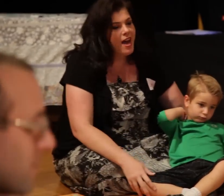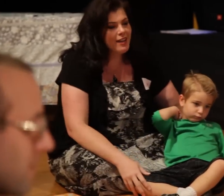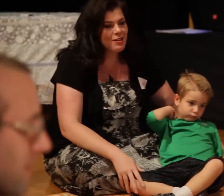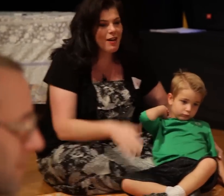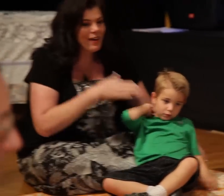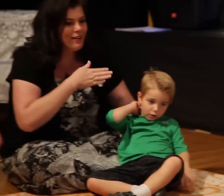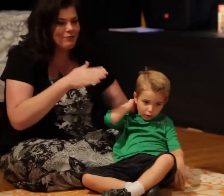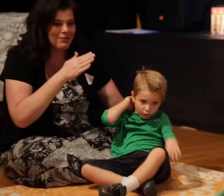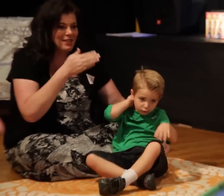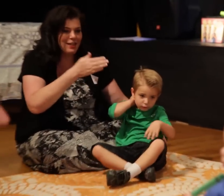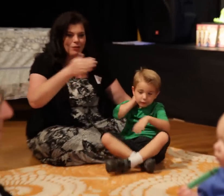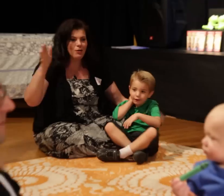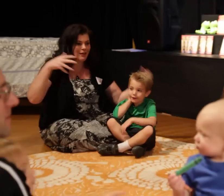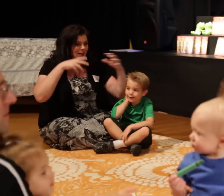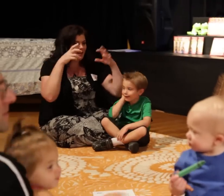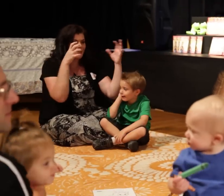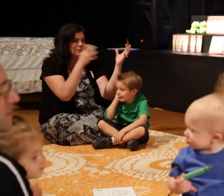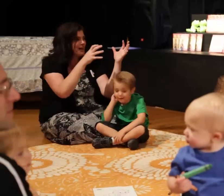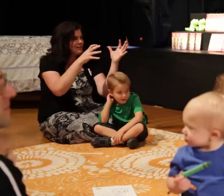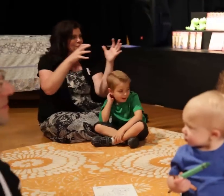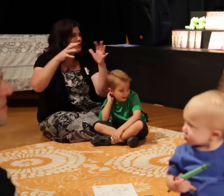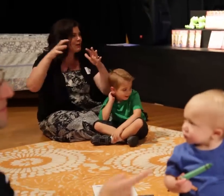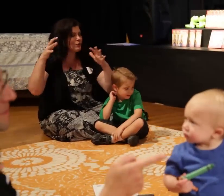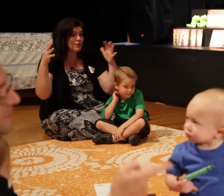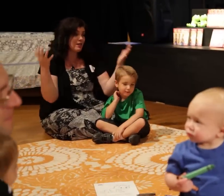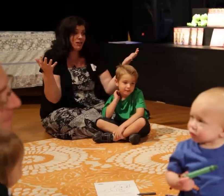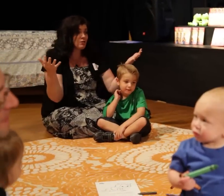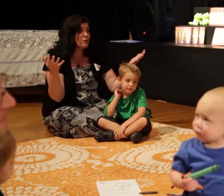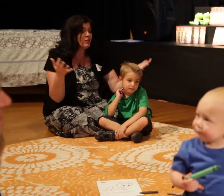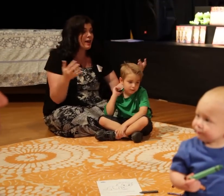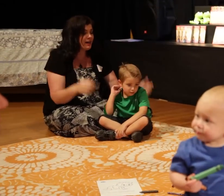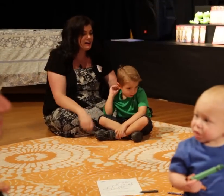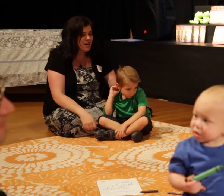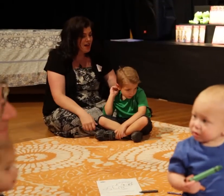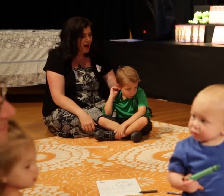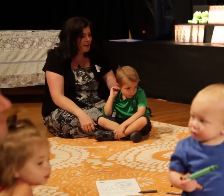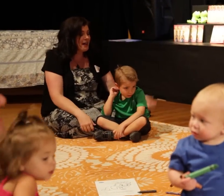and so I've kind of seen it grow and used it as it's grown in our school. Awesome.